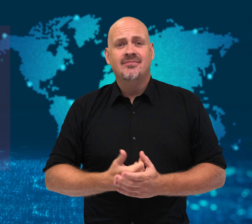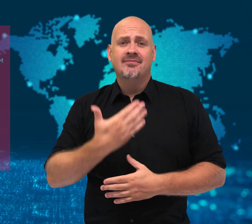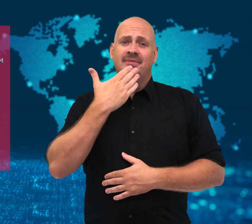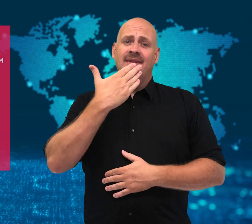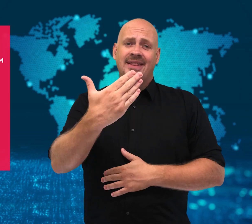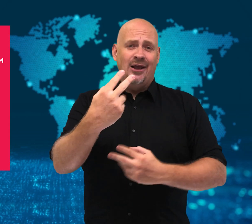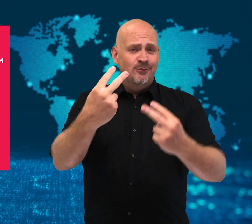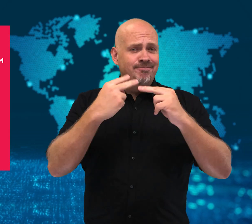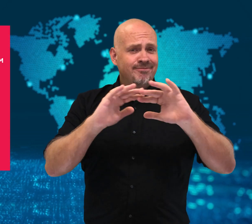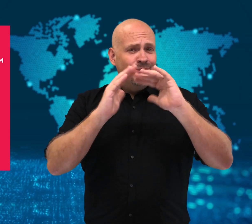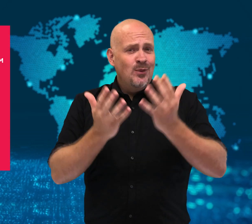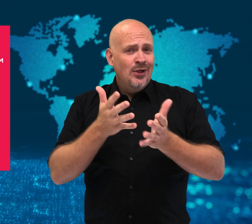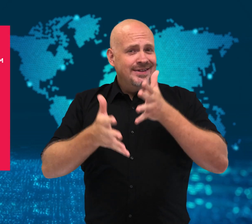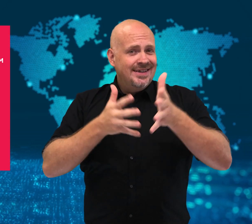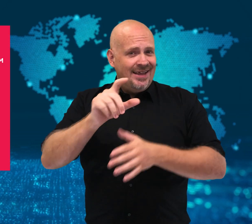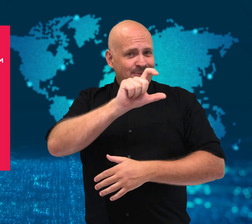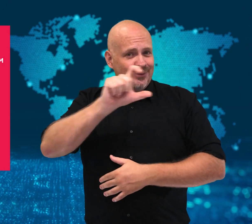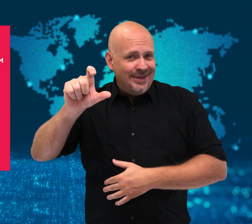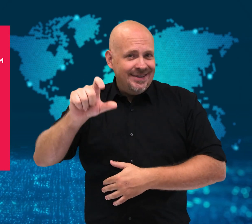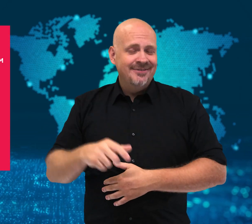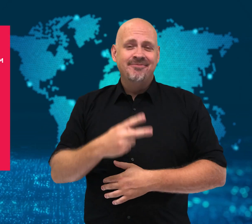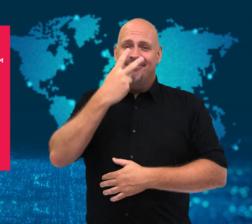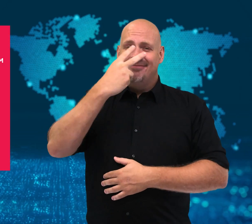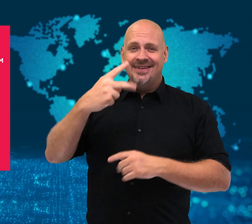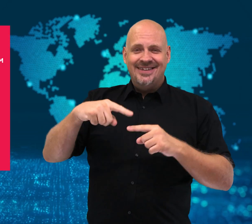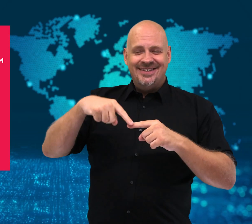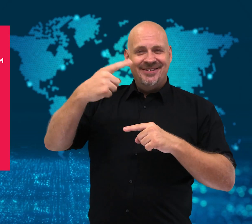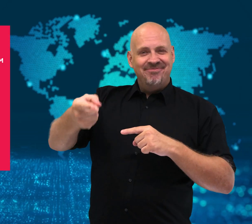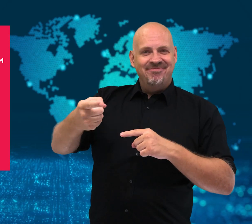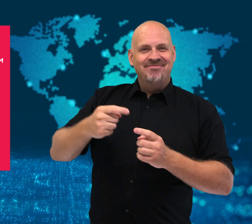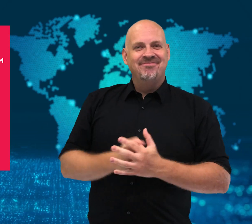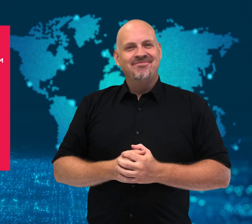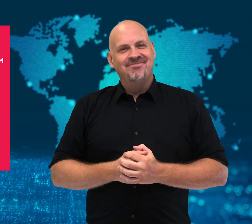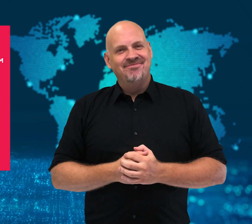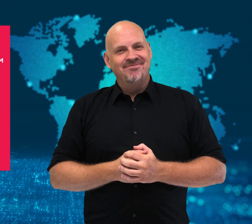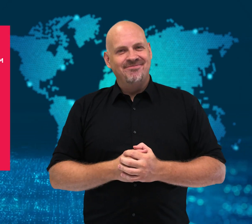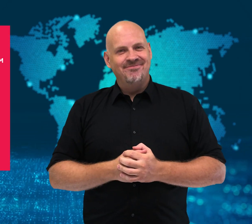Thank you for watching WorldSign Week and see you next time!